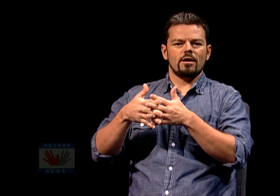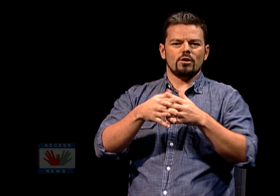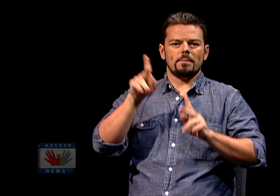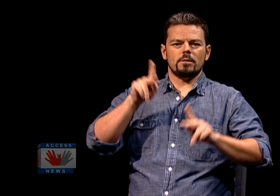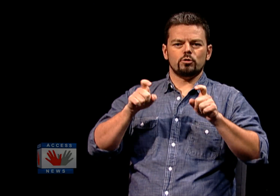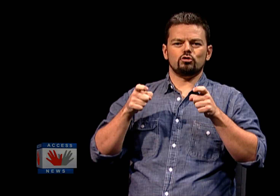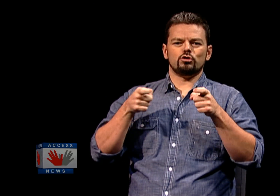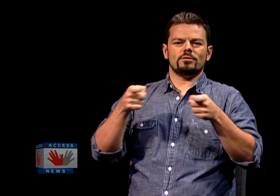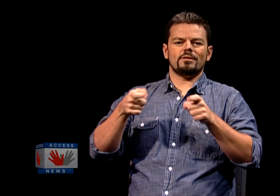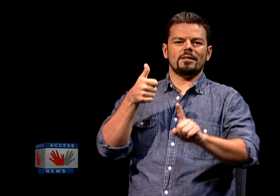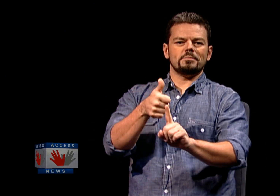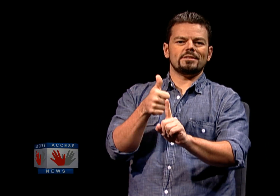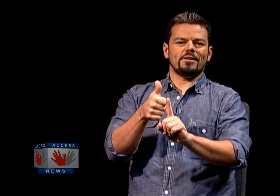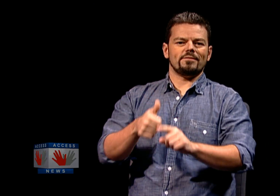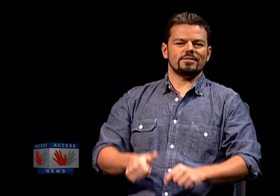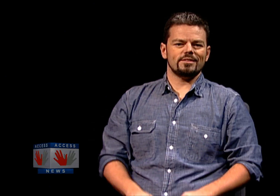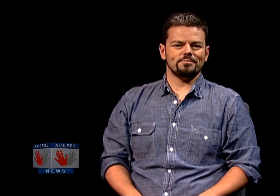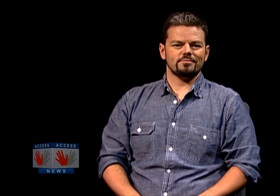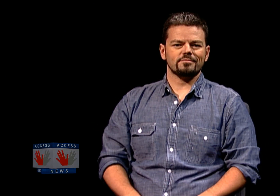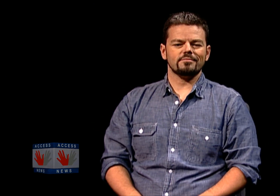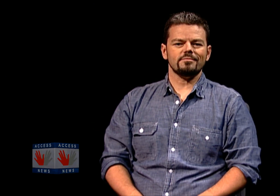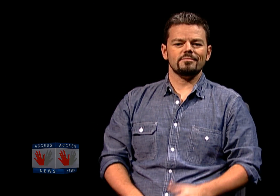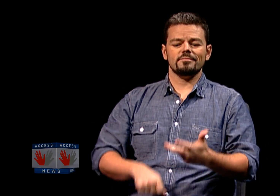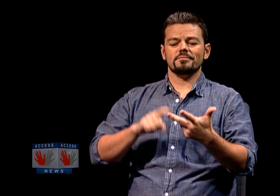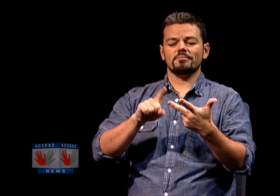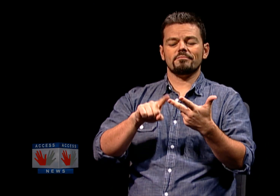BY WHICH THE AMERICAN PEOPLE SHOULD GOVERN THEMSELVES.